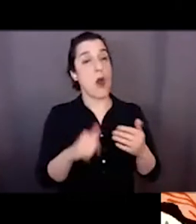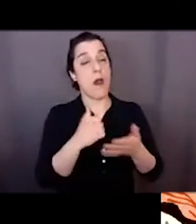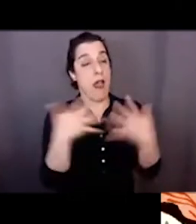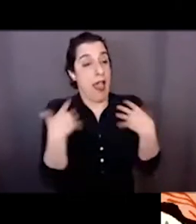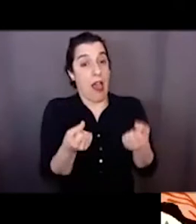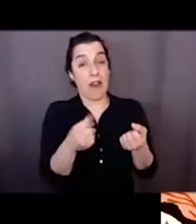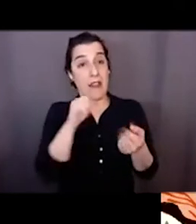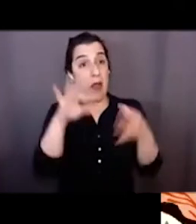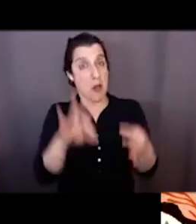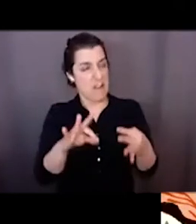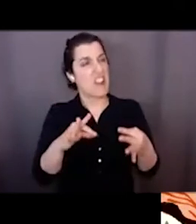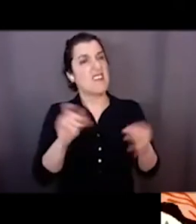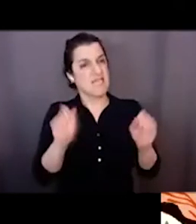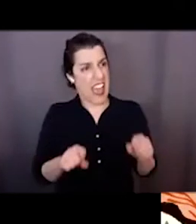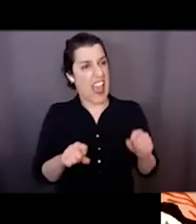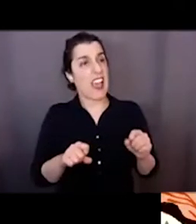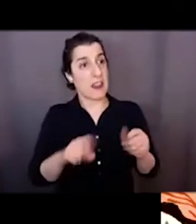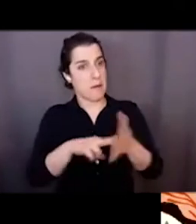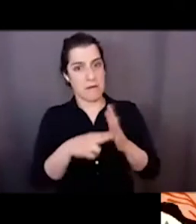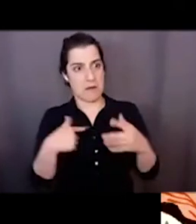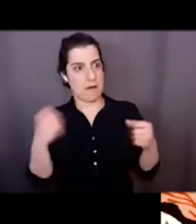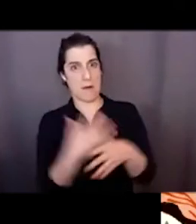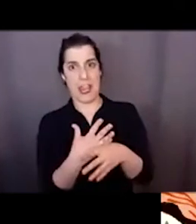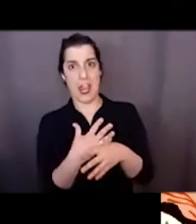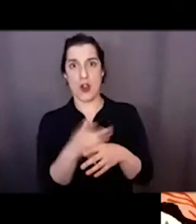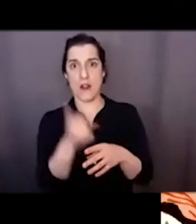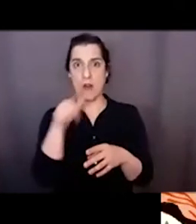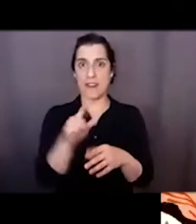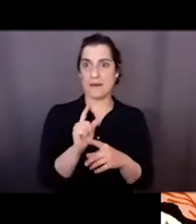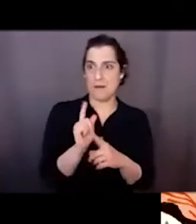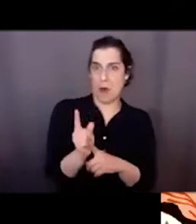have actually prepared her to be an asset and a leader in a time like this.